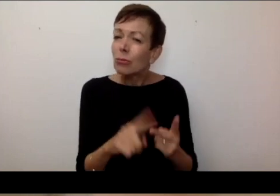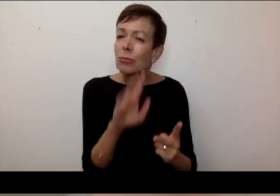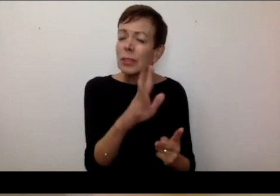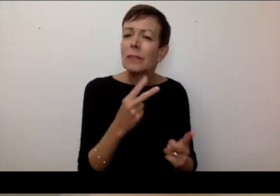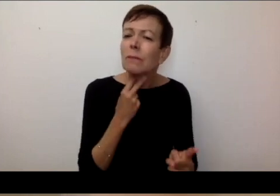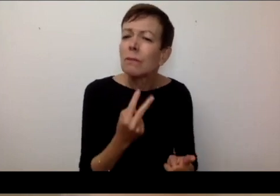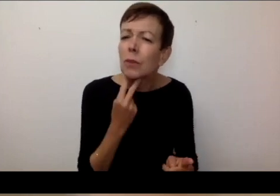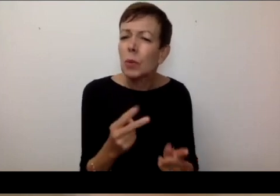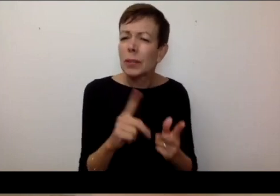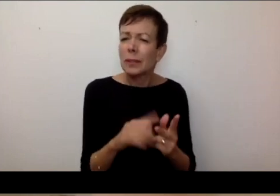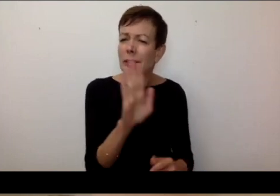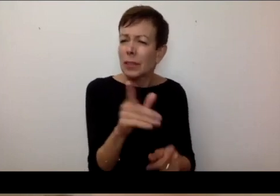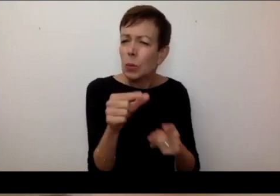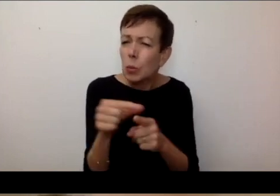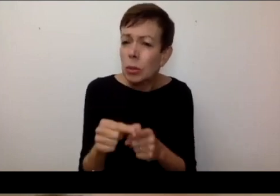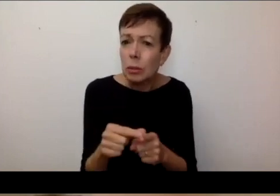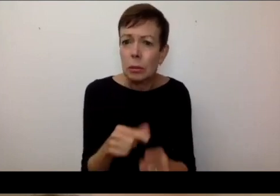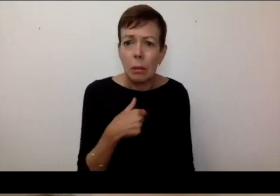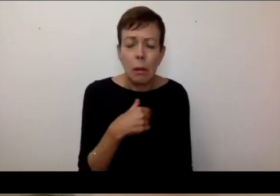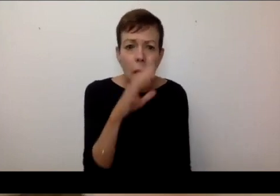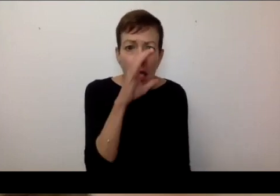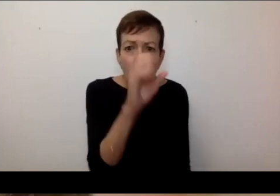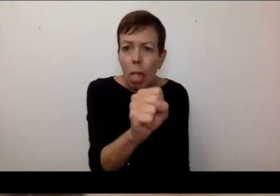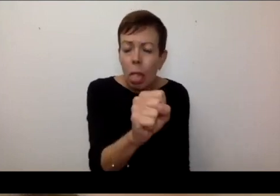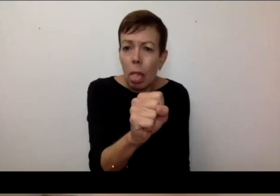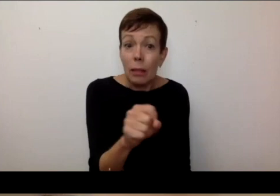and at the end of this set i rushed the stage to meet this